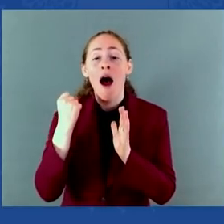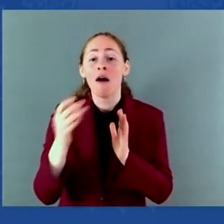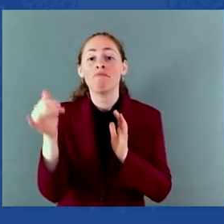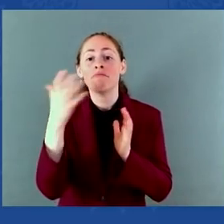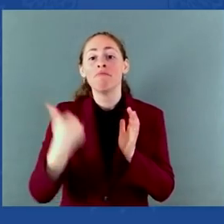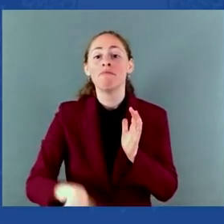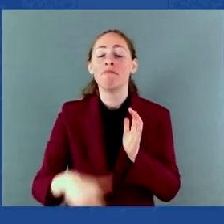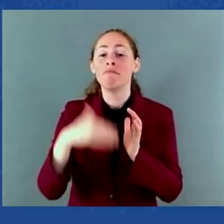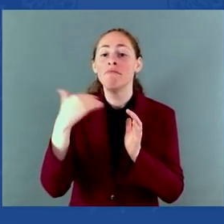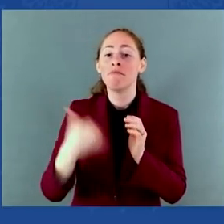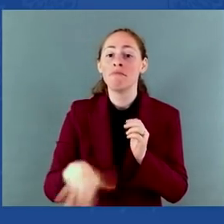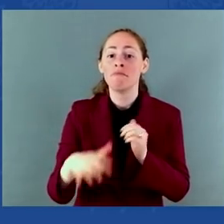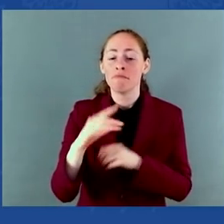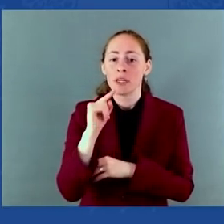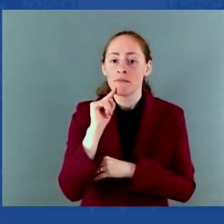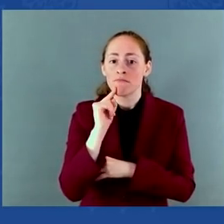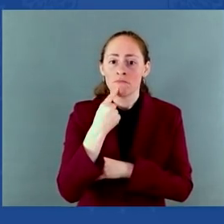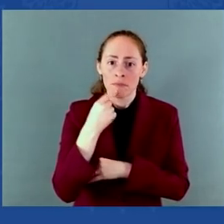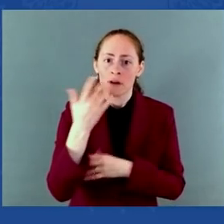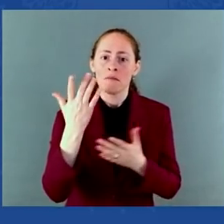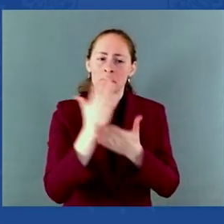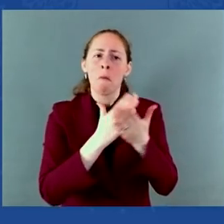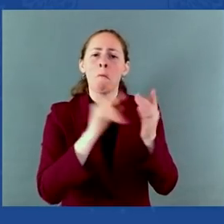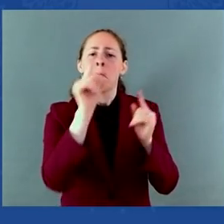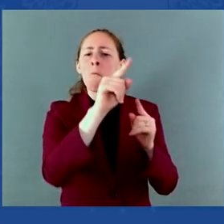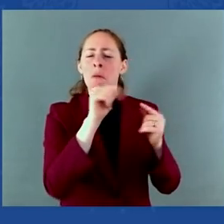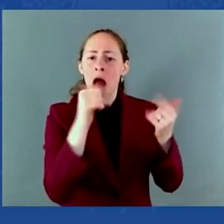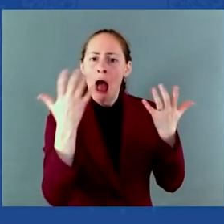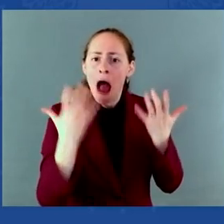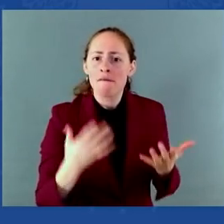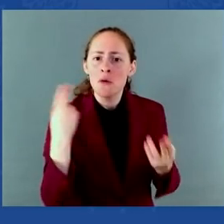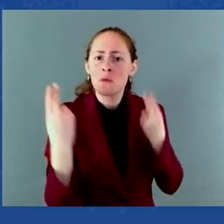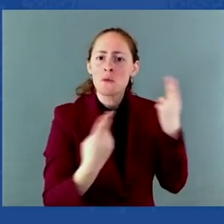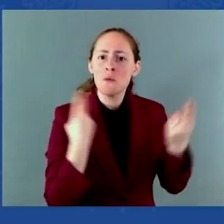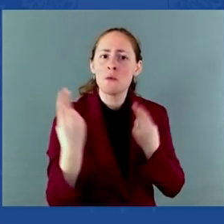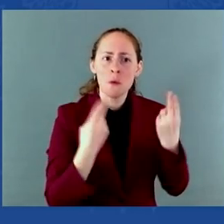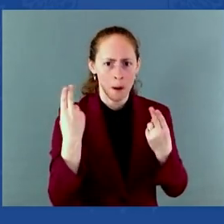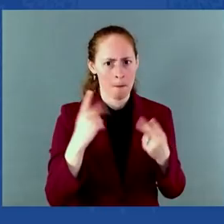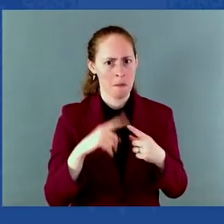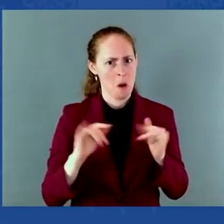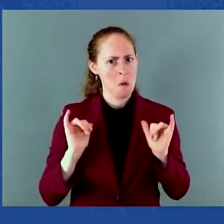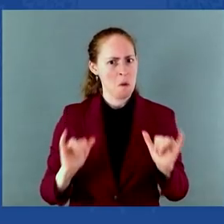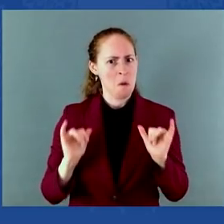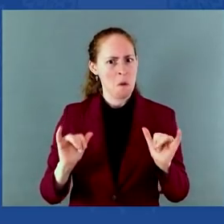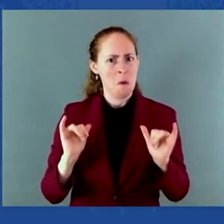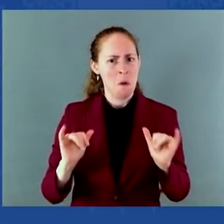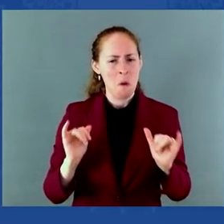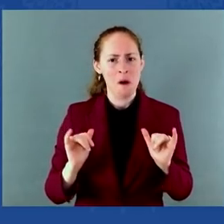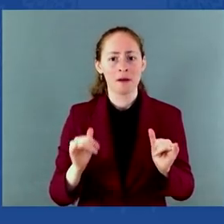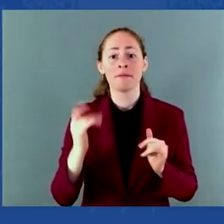about where and how to invest and rebuild. But these bridges are essential in small towns, rural areas --